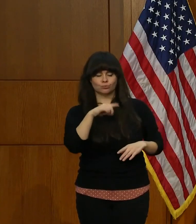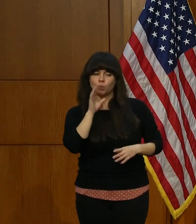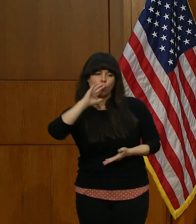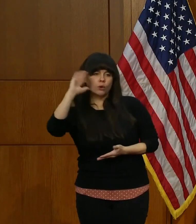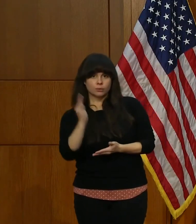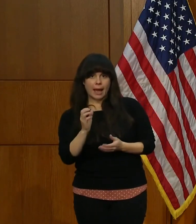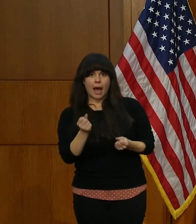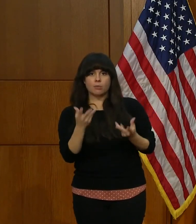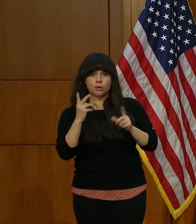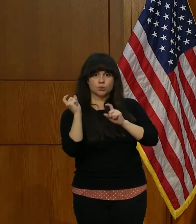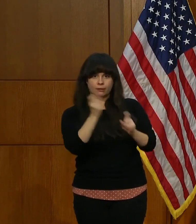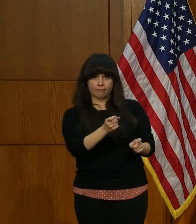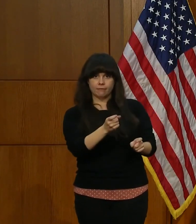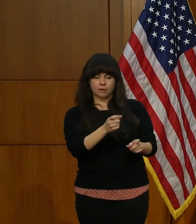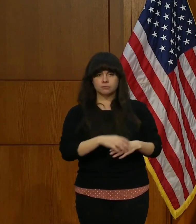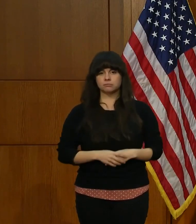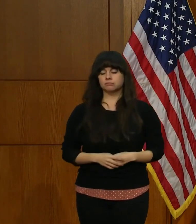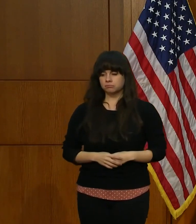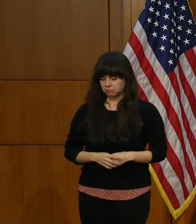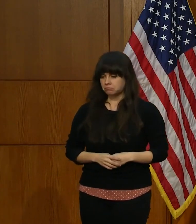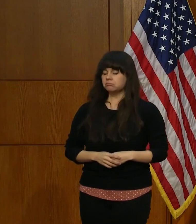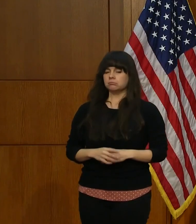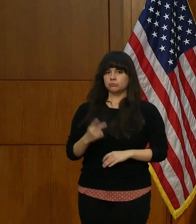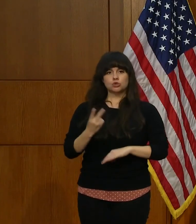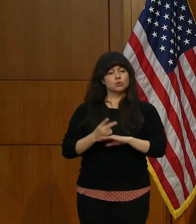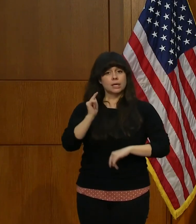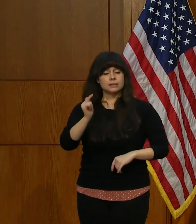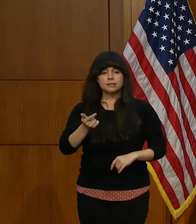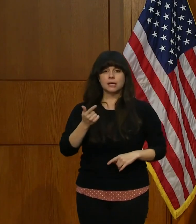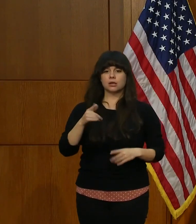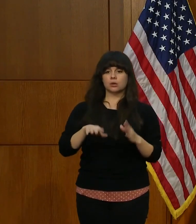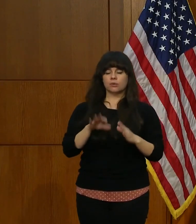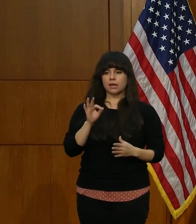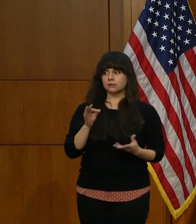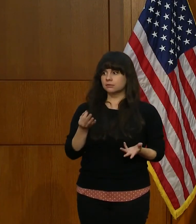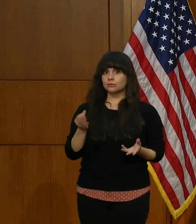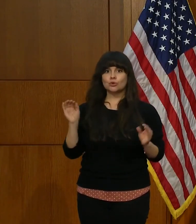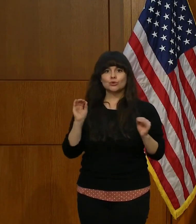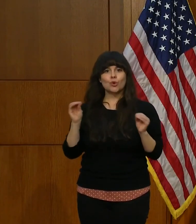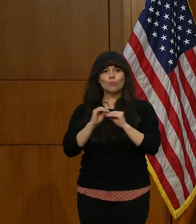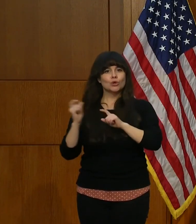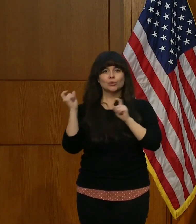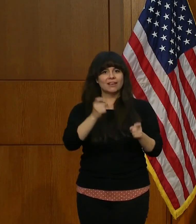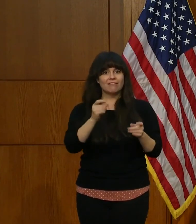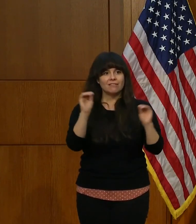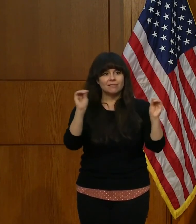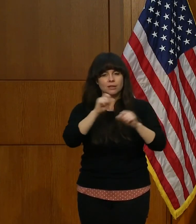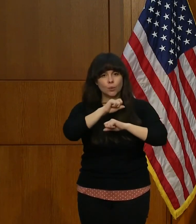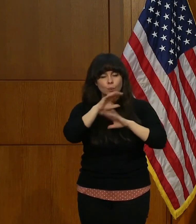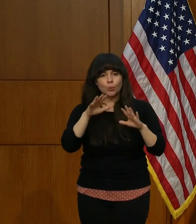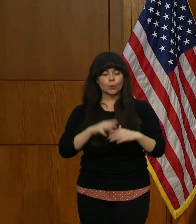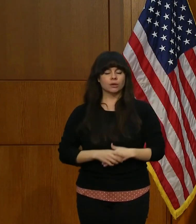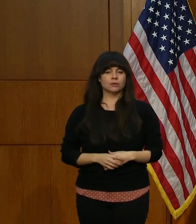DON'T EXPAND ELIGIBILITY WILL REDUCE YOUR SUPPLY. THEN, TWO